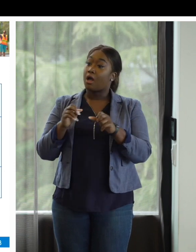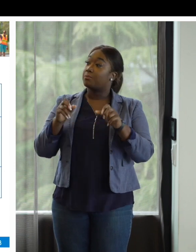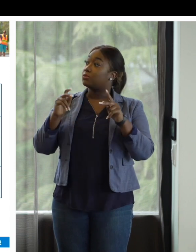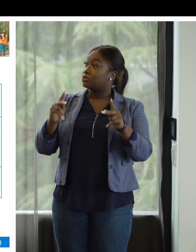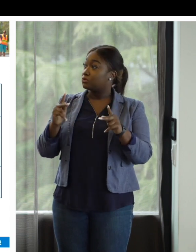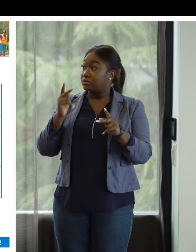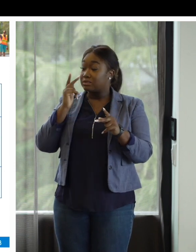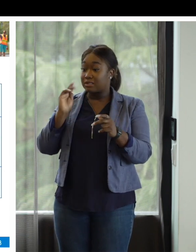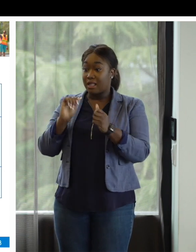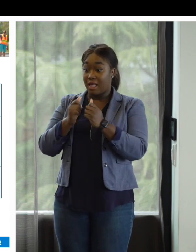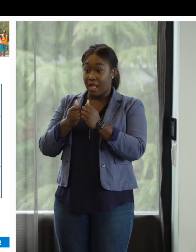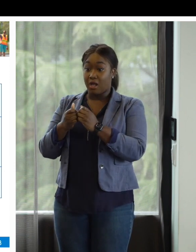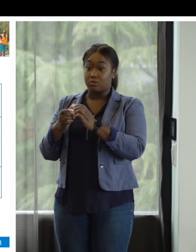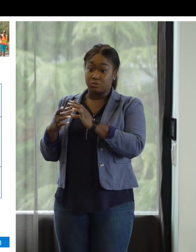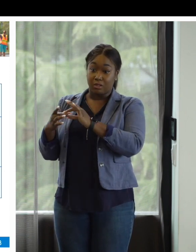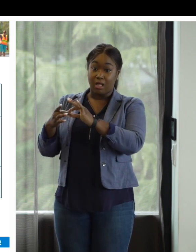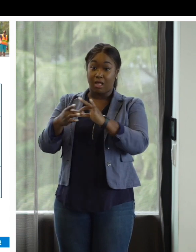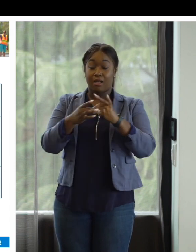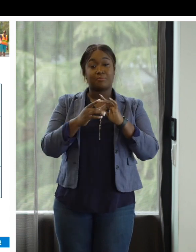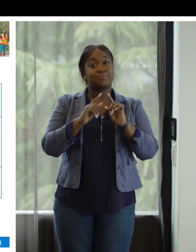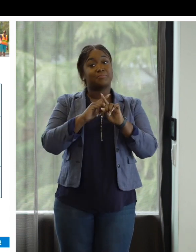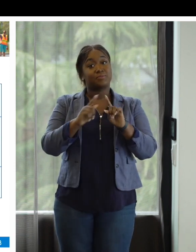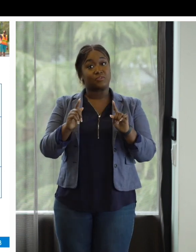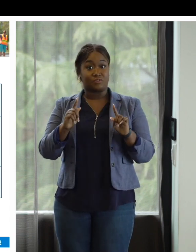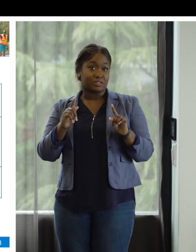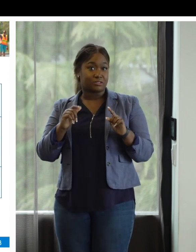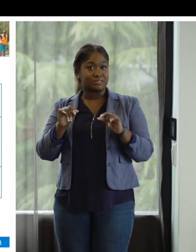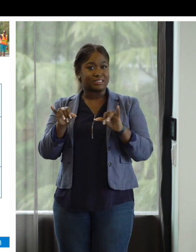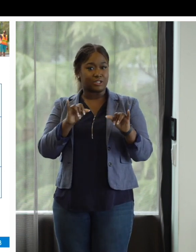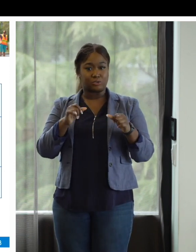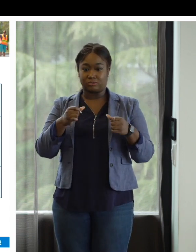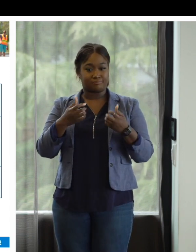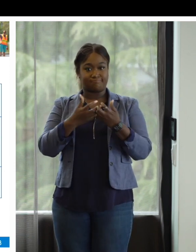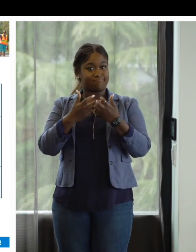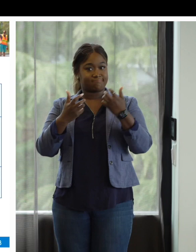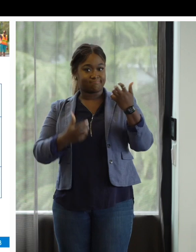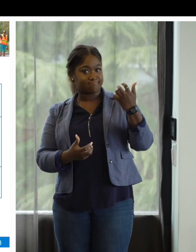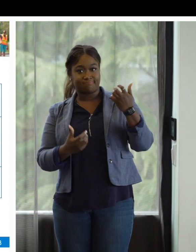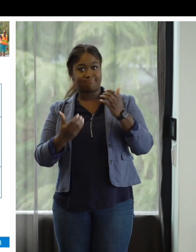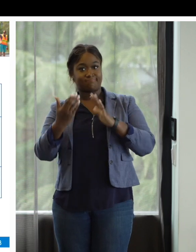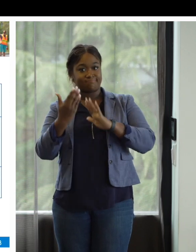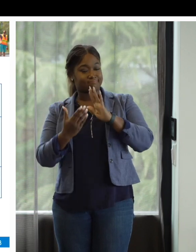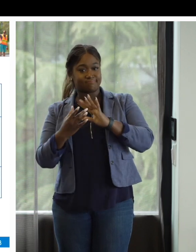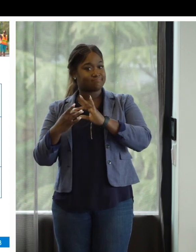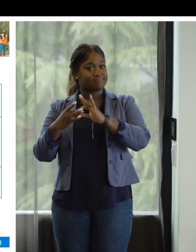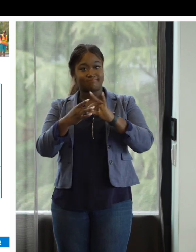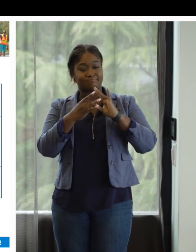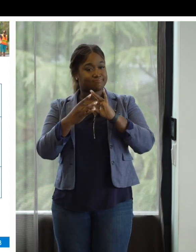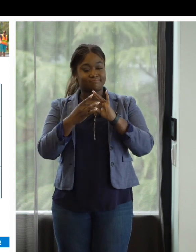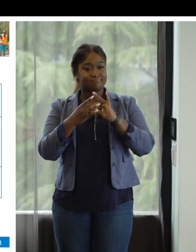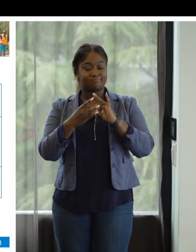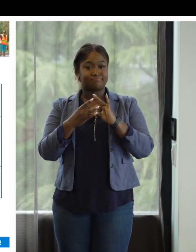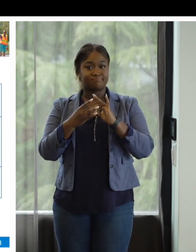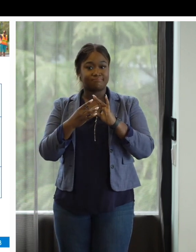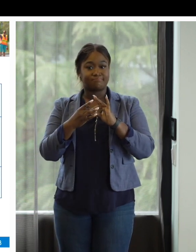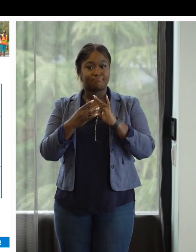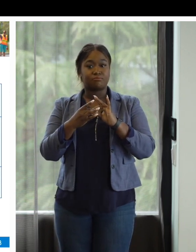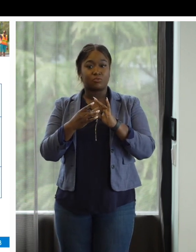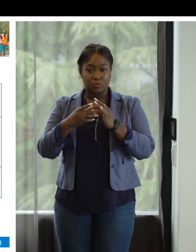Standards that aren't talking to each other or that didn't interface with each other about how there